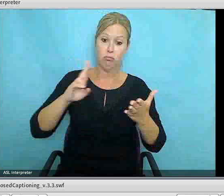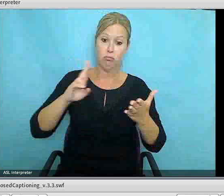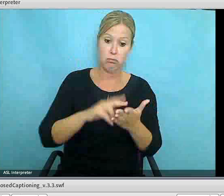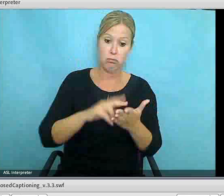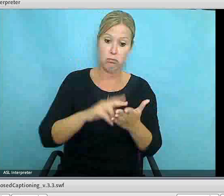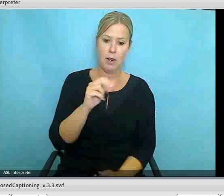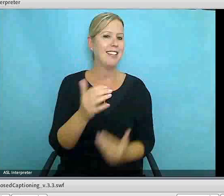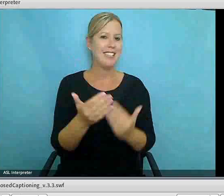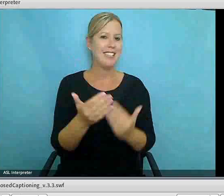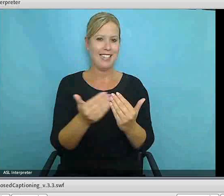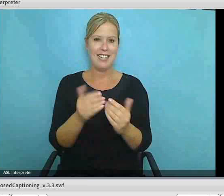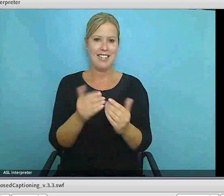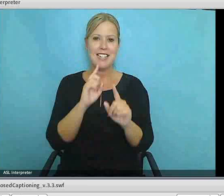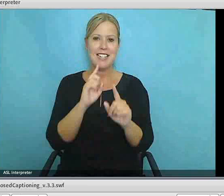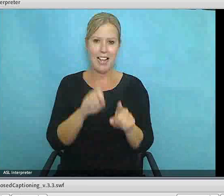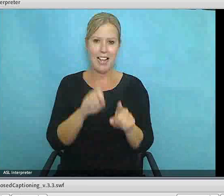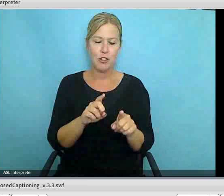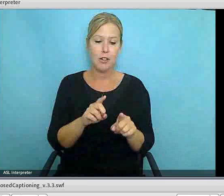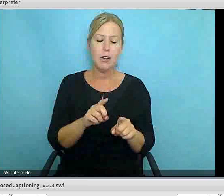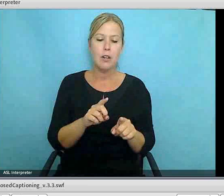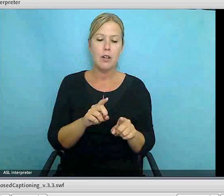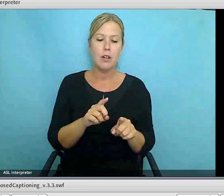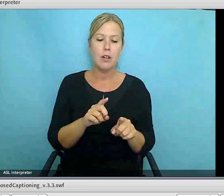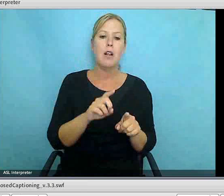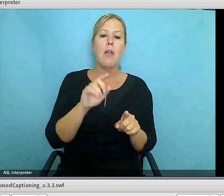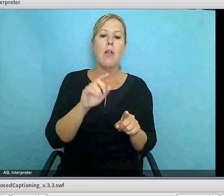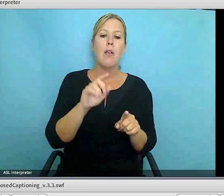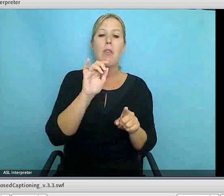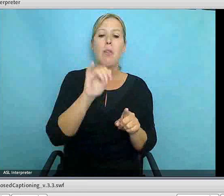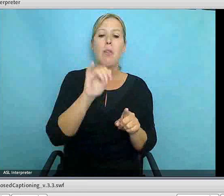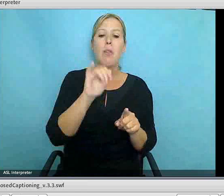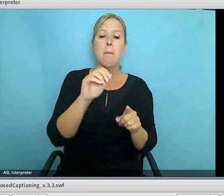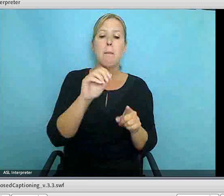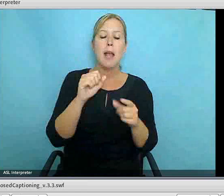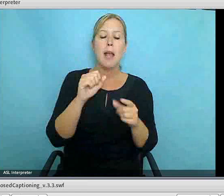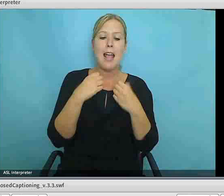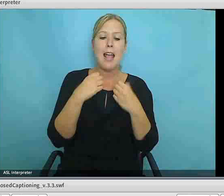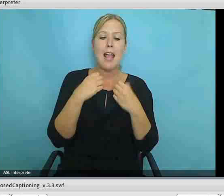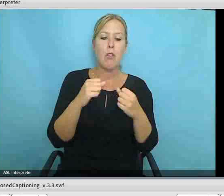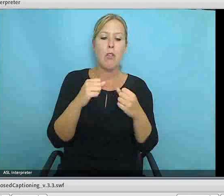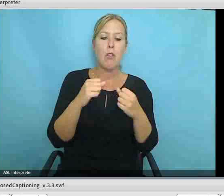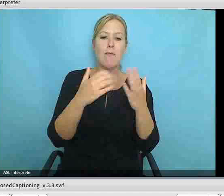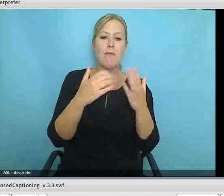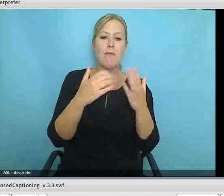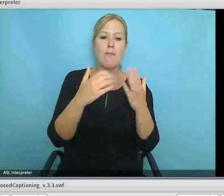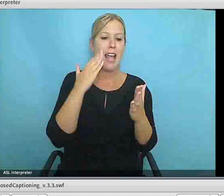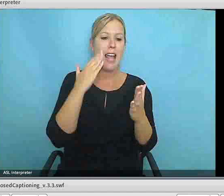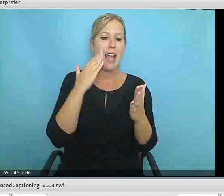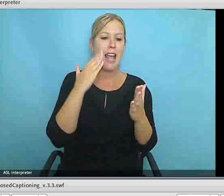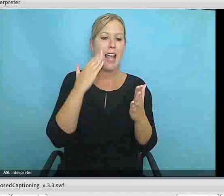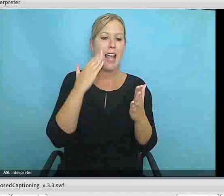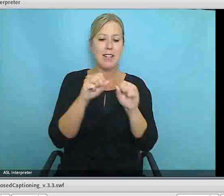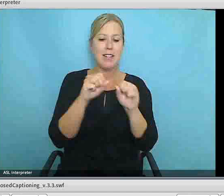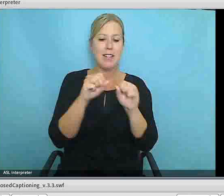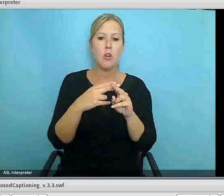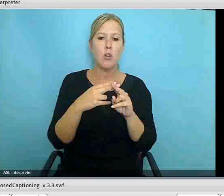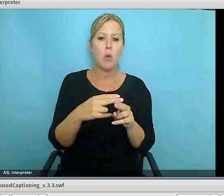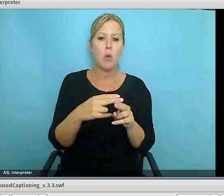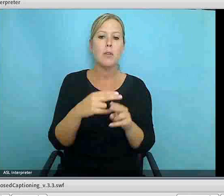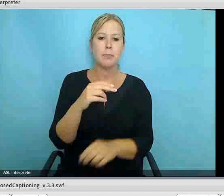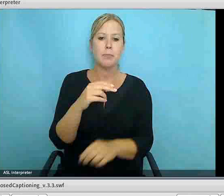EVS, and when they access that system, which they would do in the normal course of business,